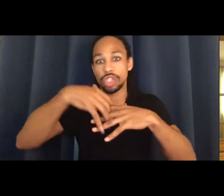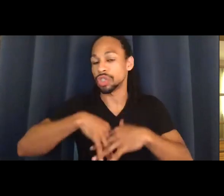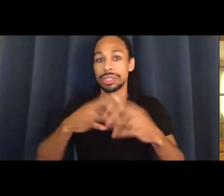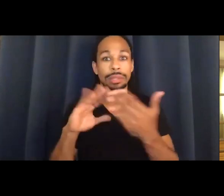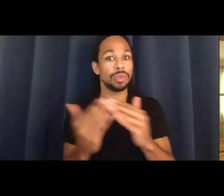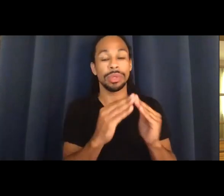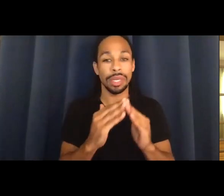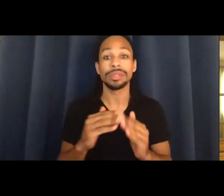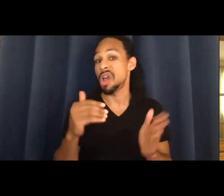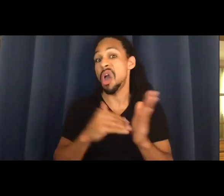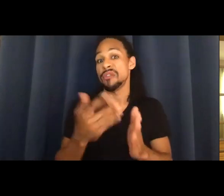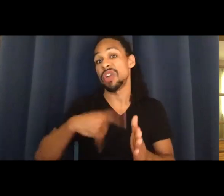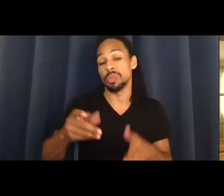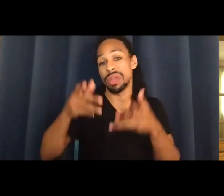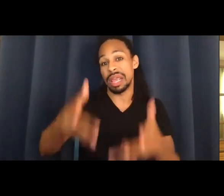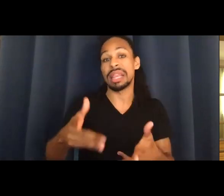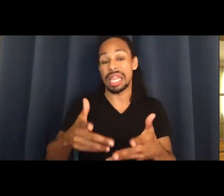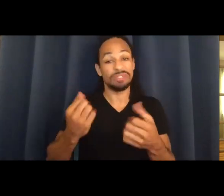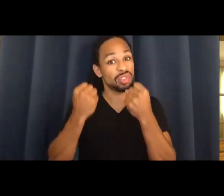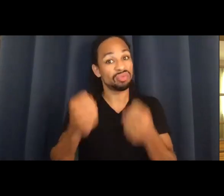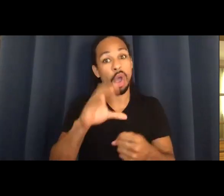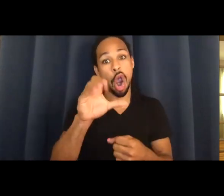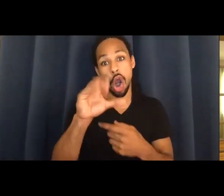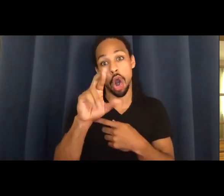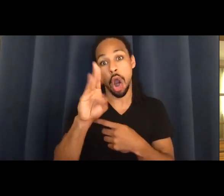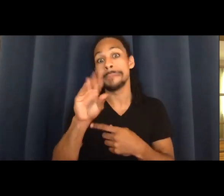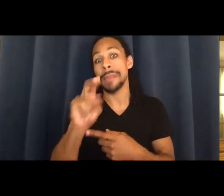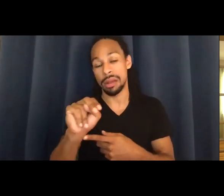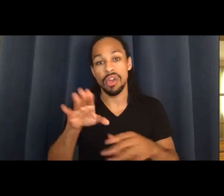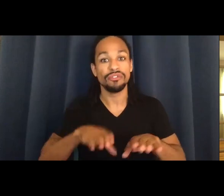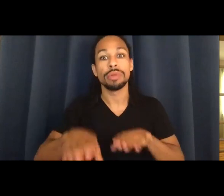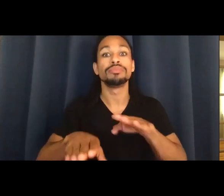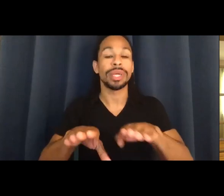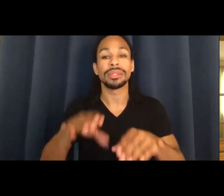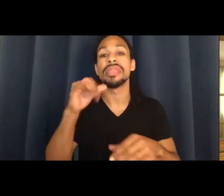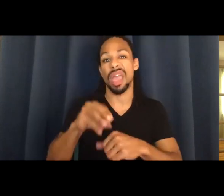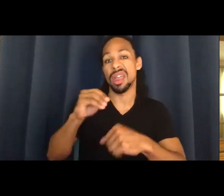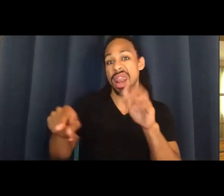climate change that disproportionately impacts indigenous communities worldwide. We acknowledge